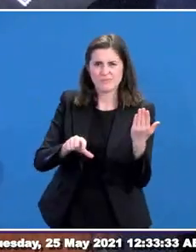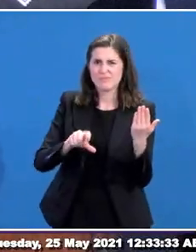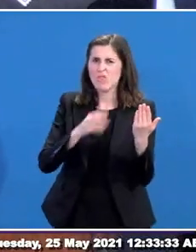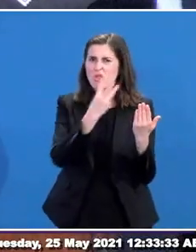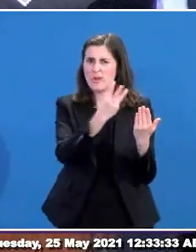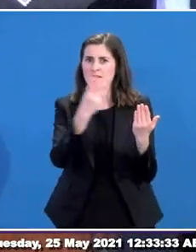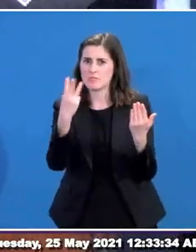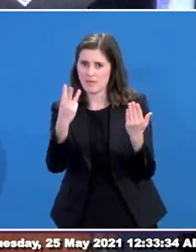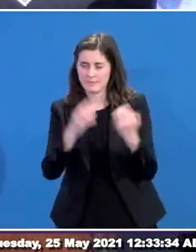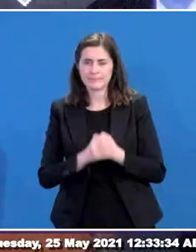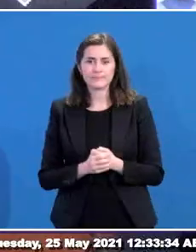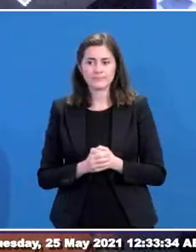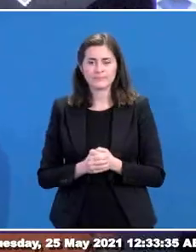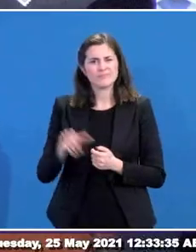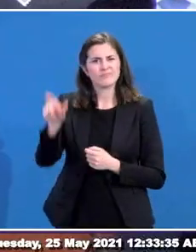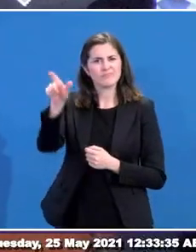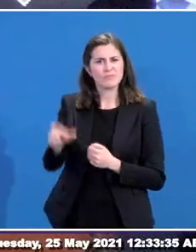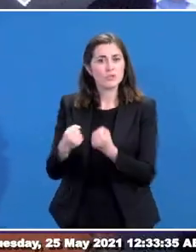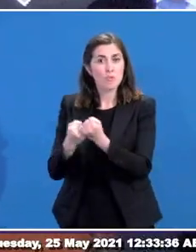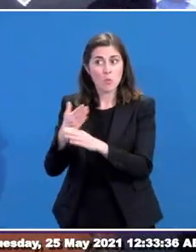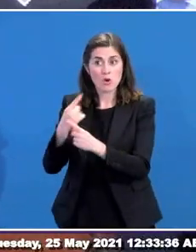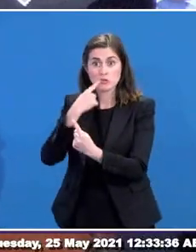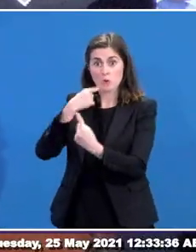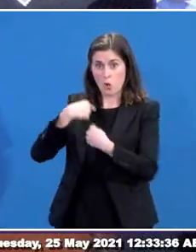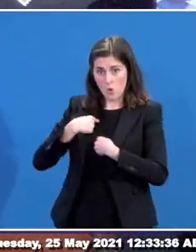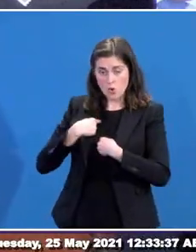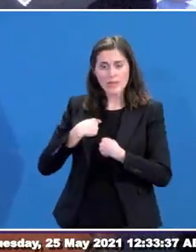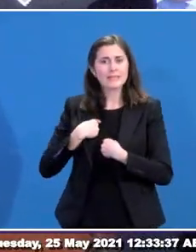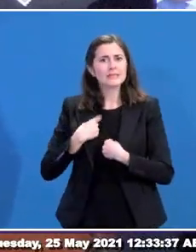the support worker told me that .... when the Christchurch mosque shootings